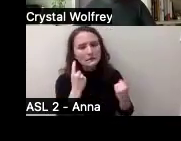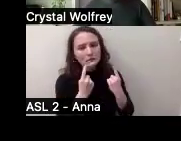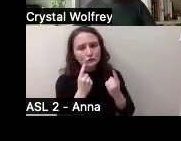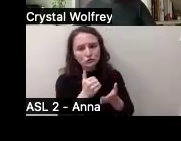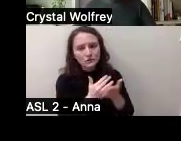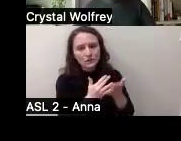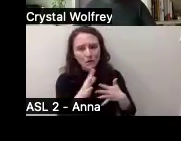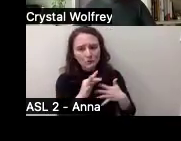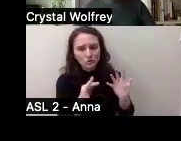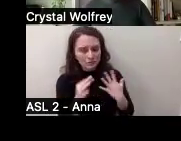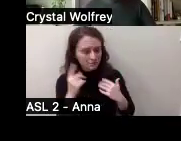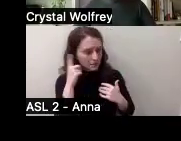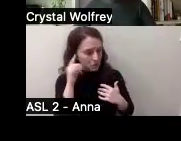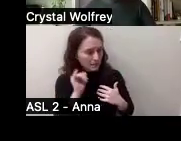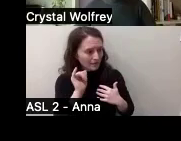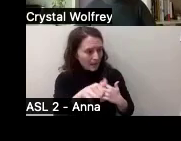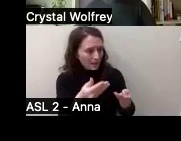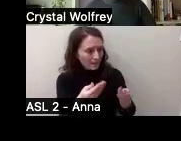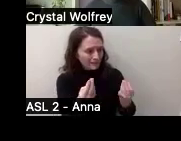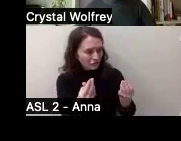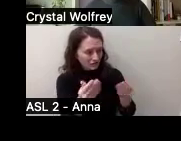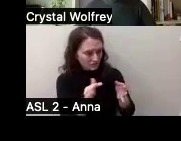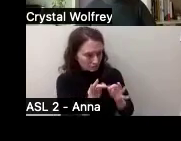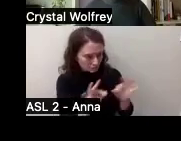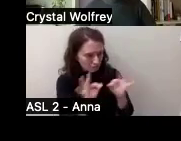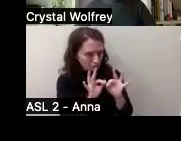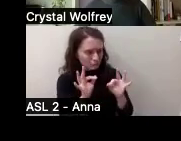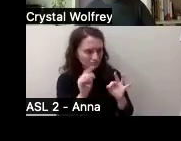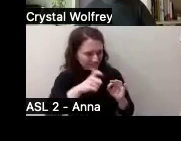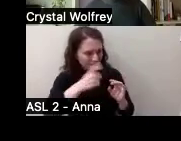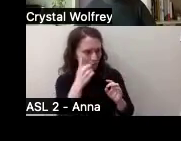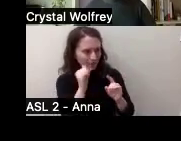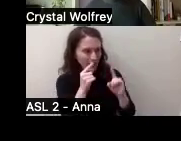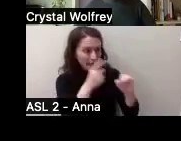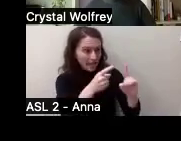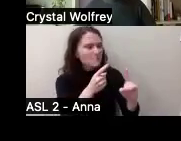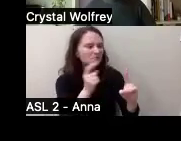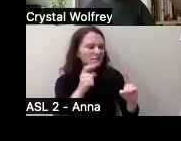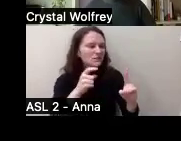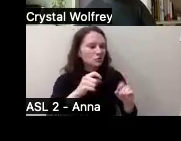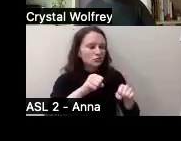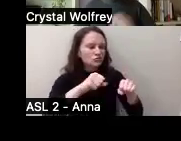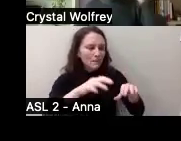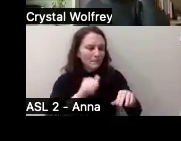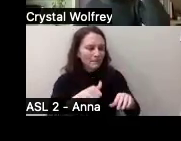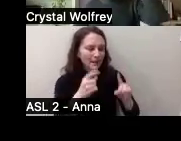It sounds like those materials are crucial to that aim, so it would need to be dropped. We can look at the rest of the application,